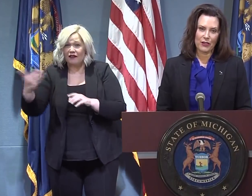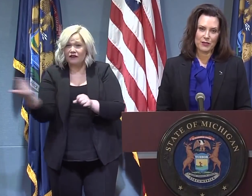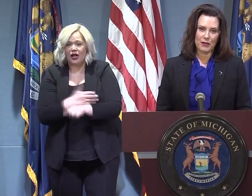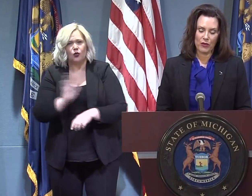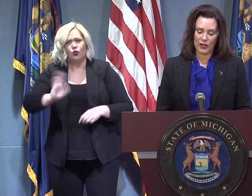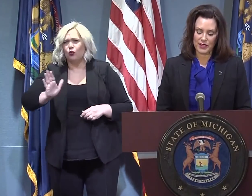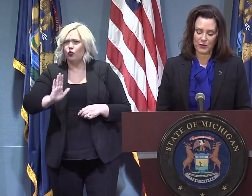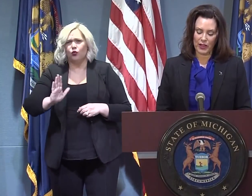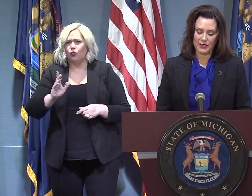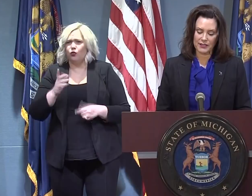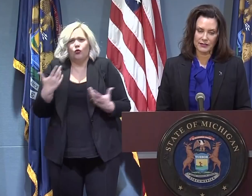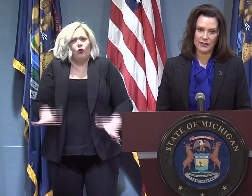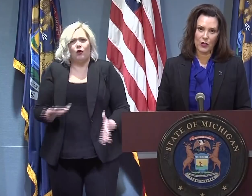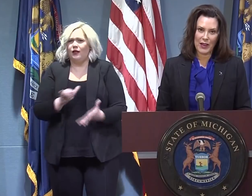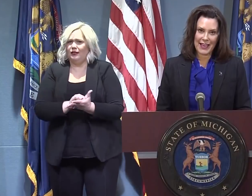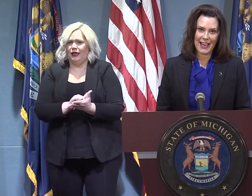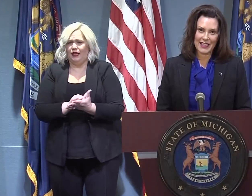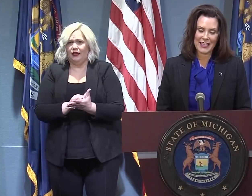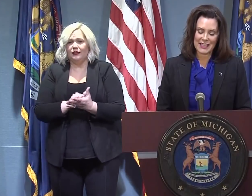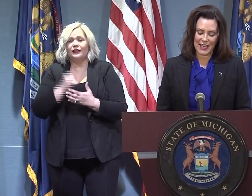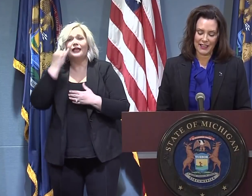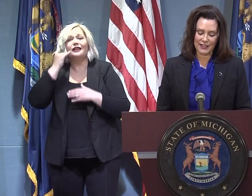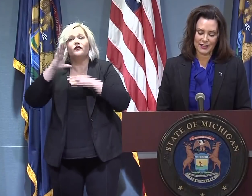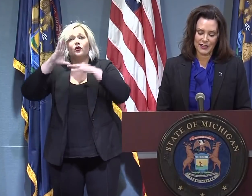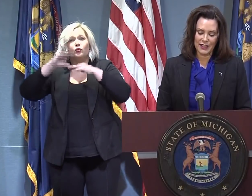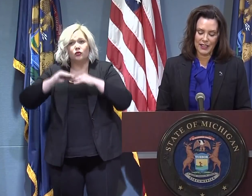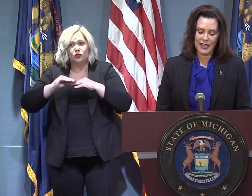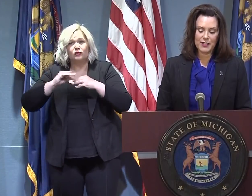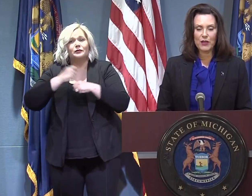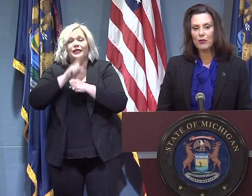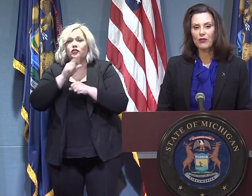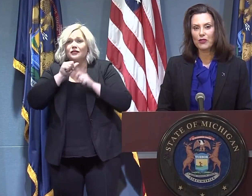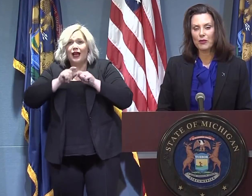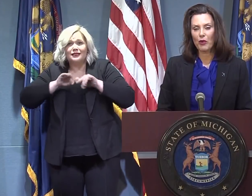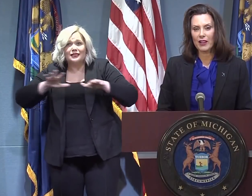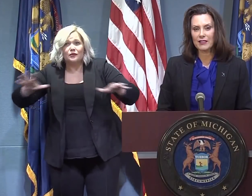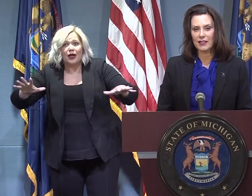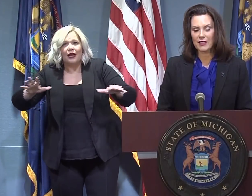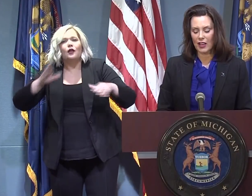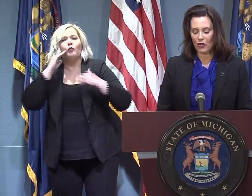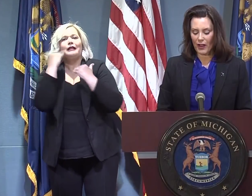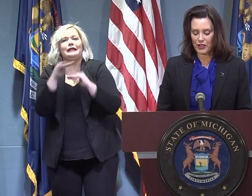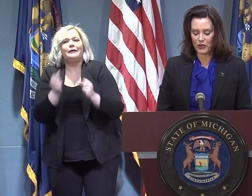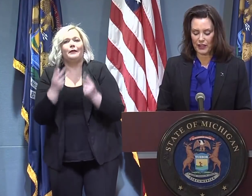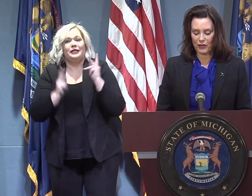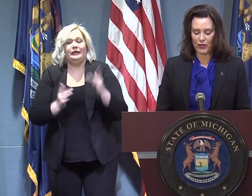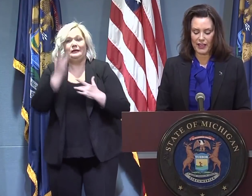HEALTH, THE HEALTH OF THEIR FAMILIES AND COLLEAGUES IN THE WORK PLACE. IF WE CAN FIND THIS VIRUS BEFORE